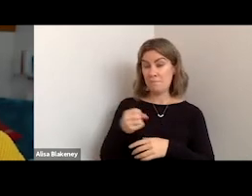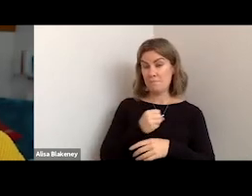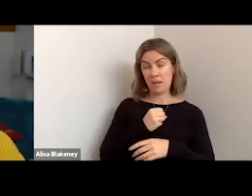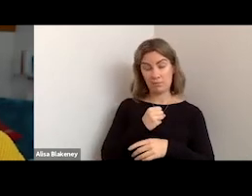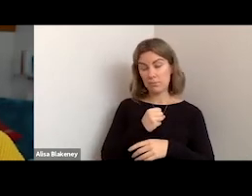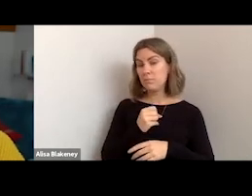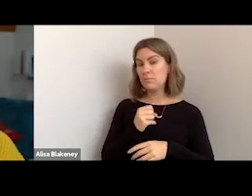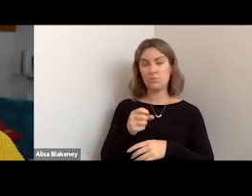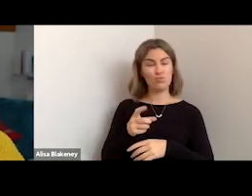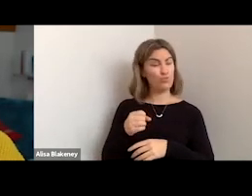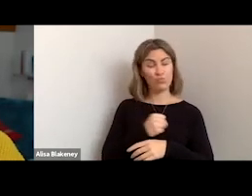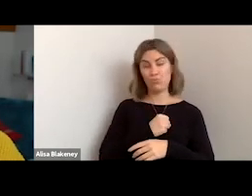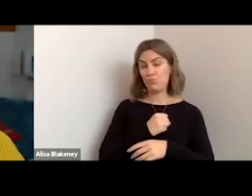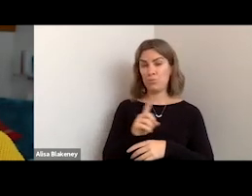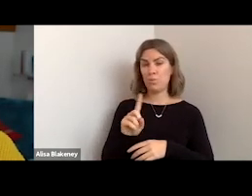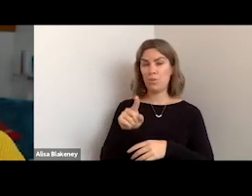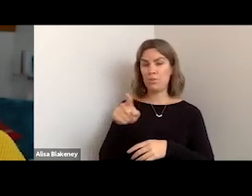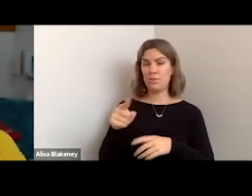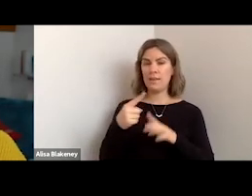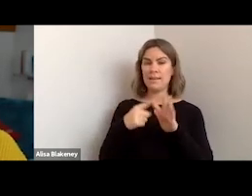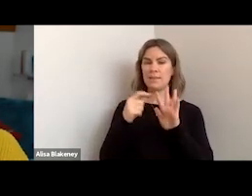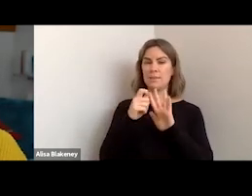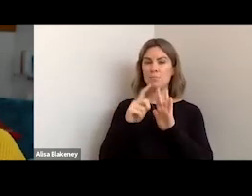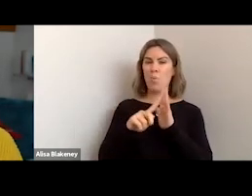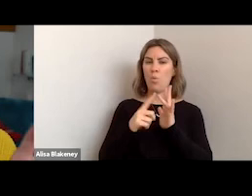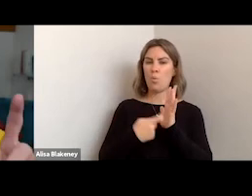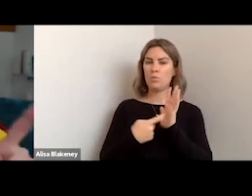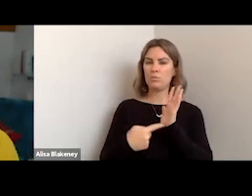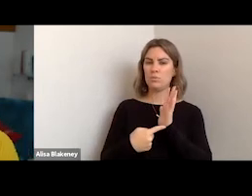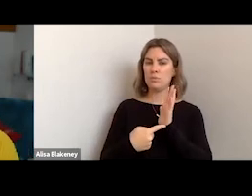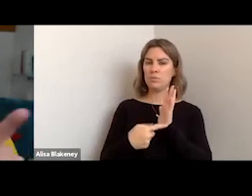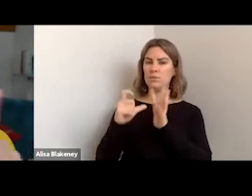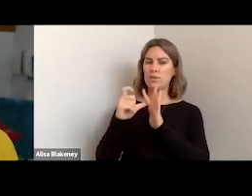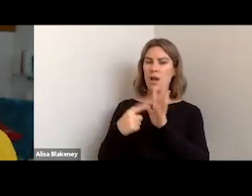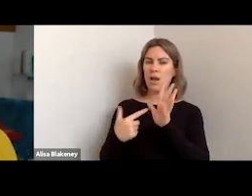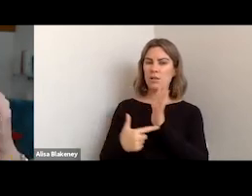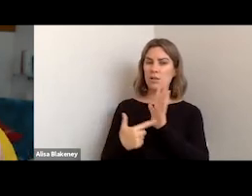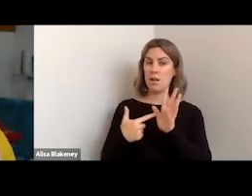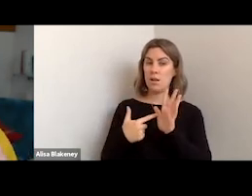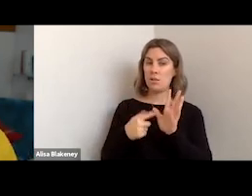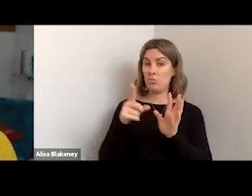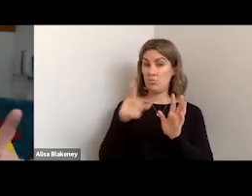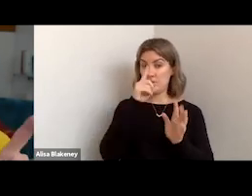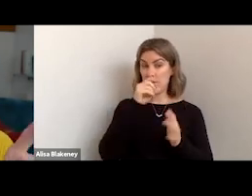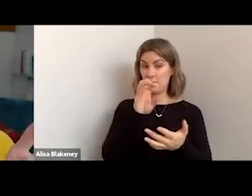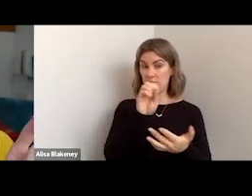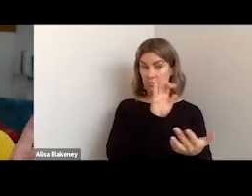you click on "export data" and it says you can export the page. The page is your magazine.